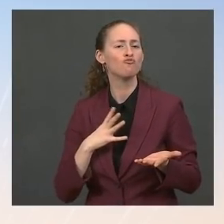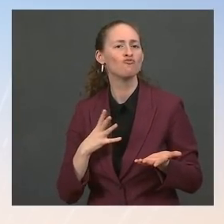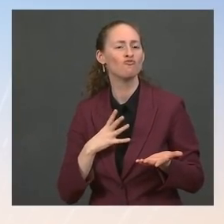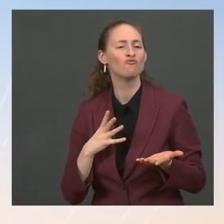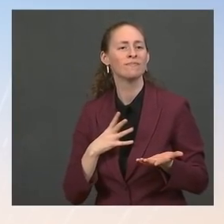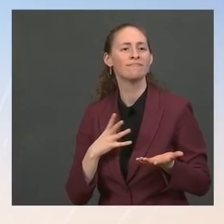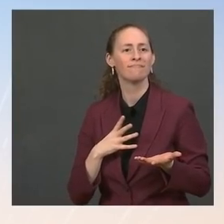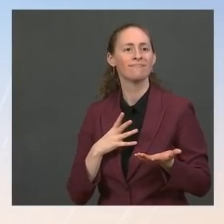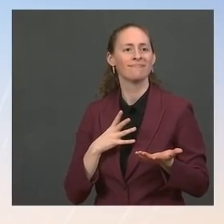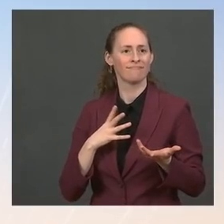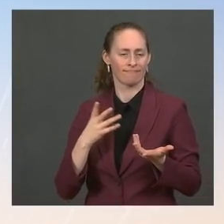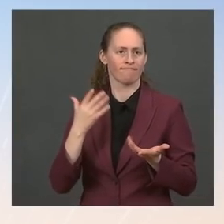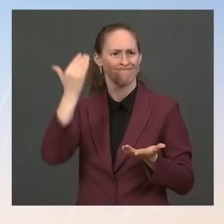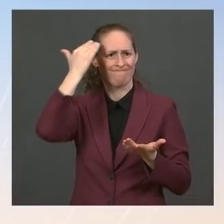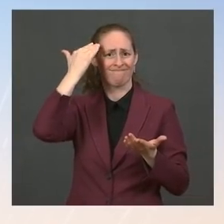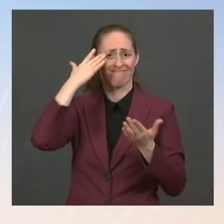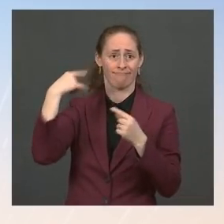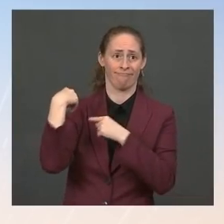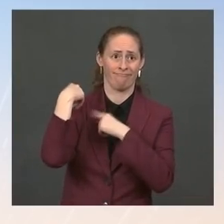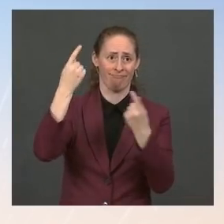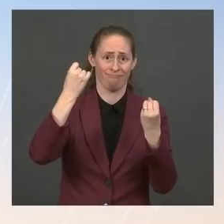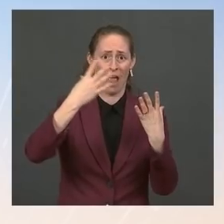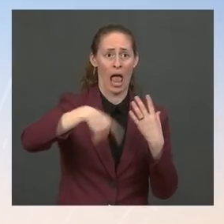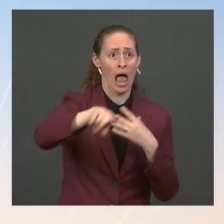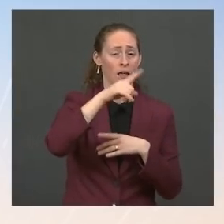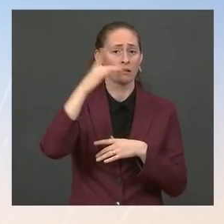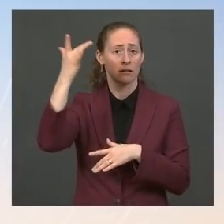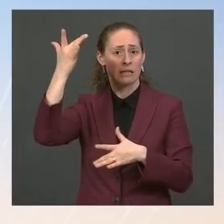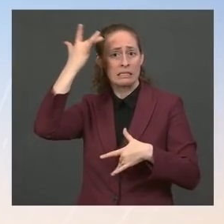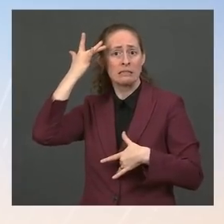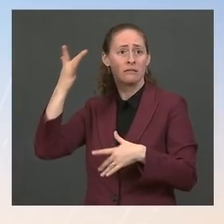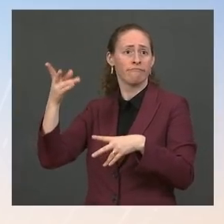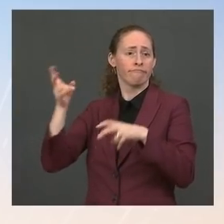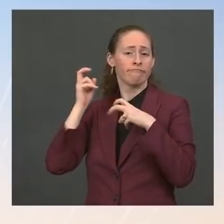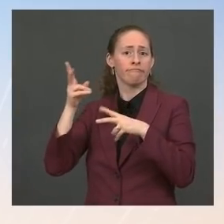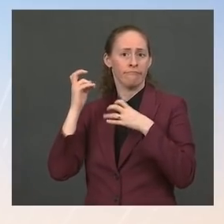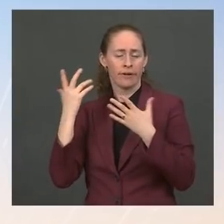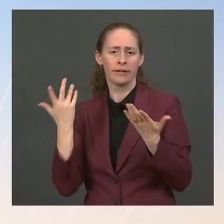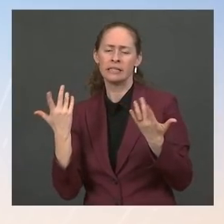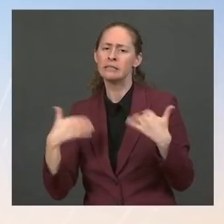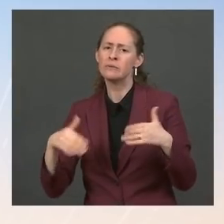Go ahead. The Press: Jen, can I follow on that? Ms. Psaki: I'll come back to you, Weijia. The Press: Jen, with the Transgender Day of Remembrance